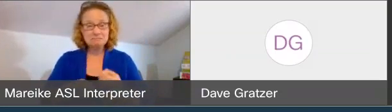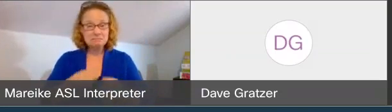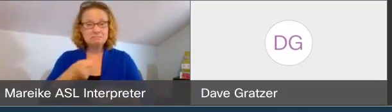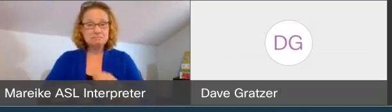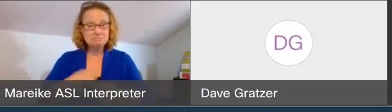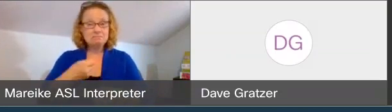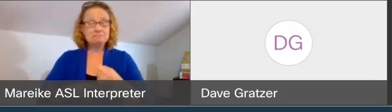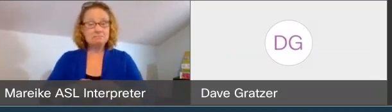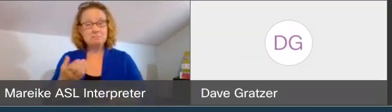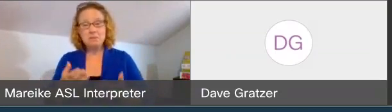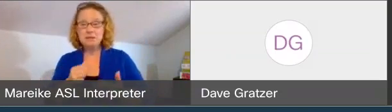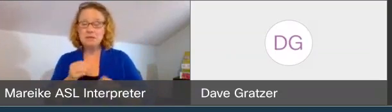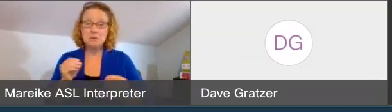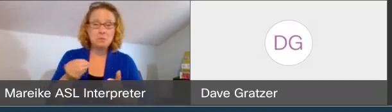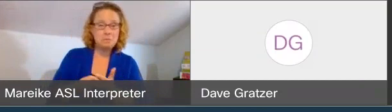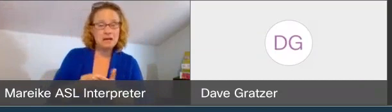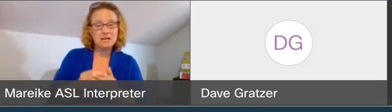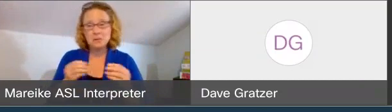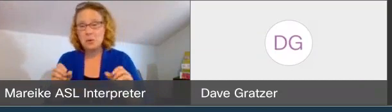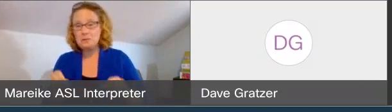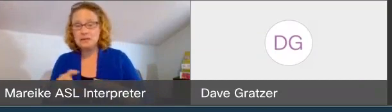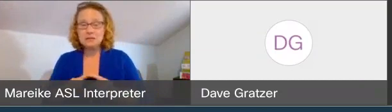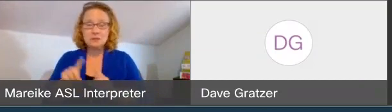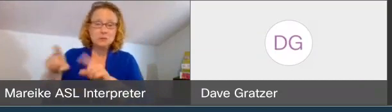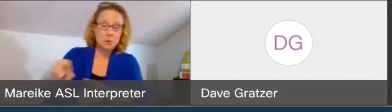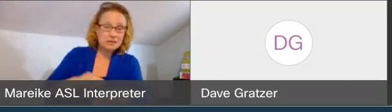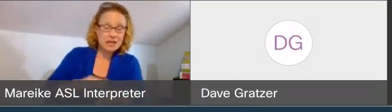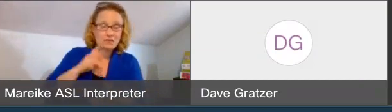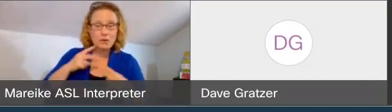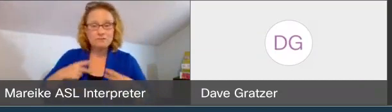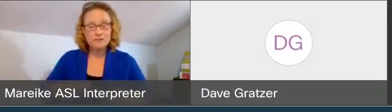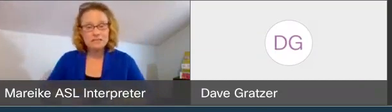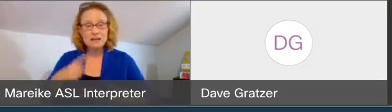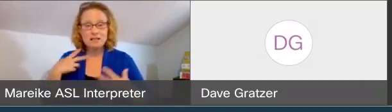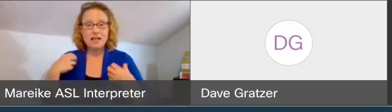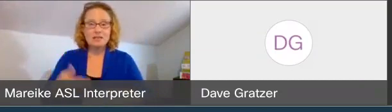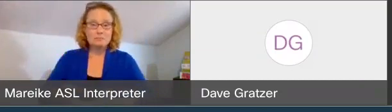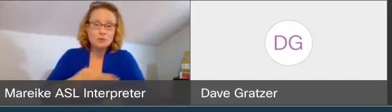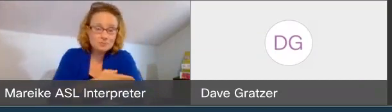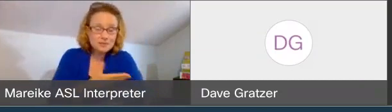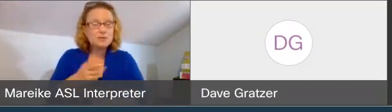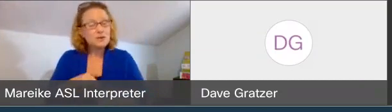the resources and the connections to get their physical health. We also know that research has